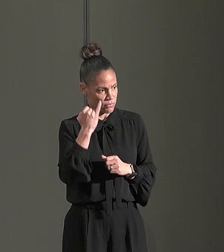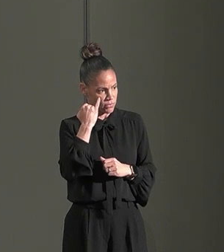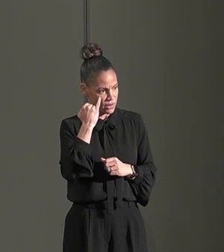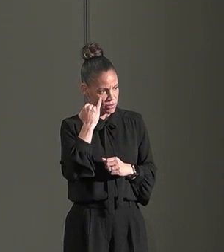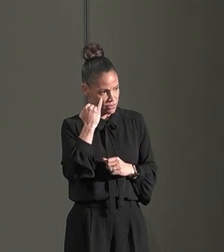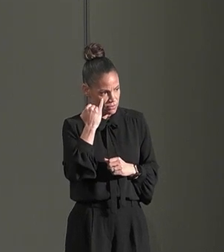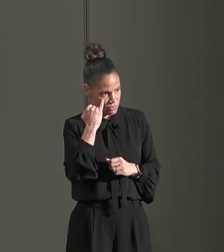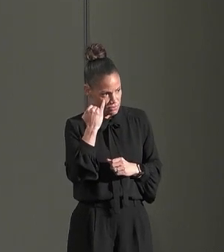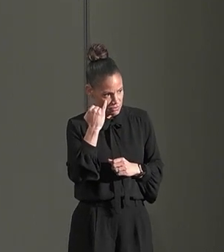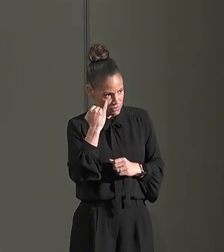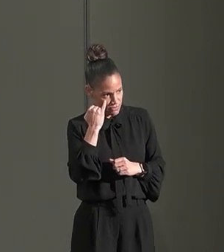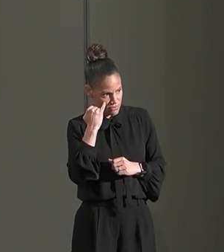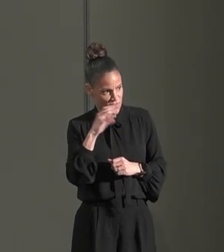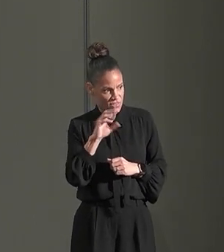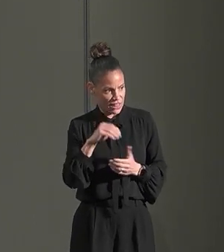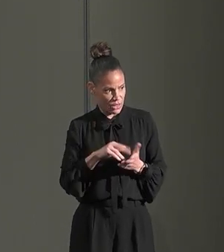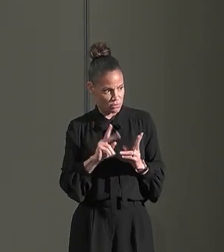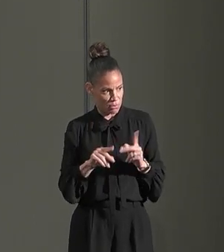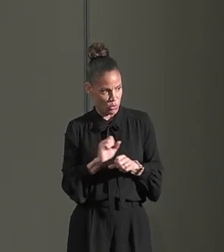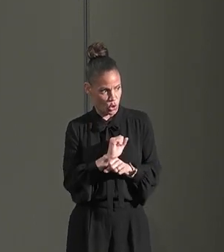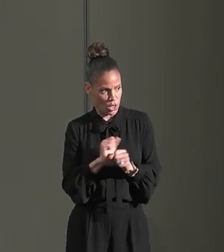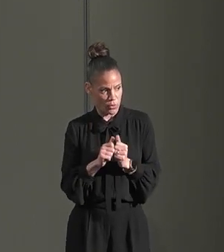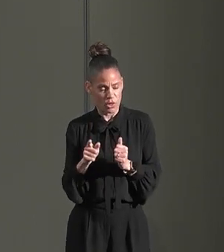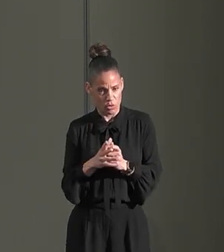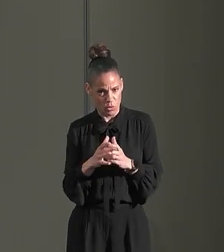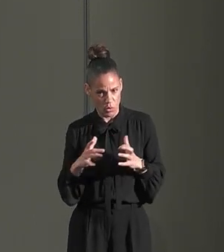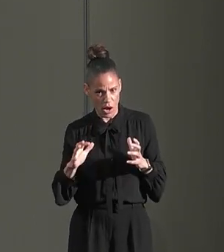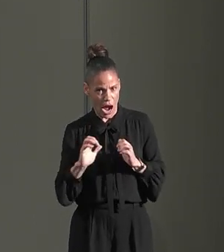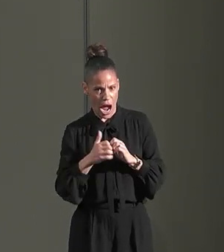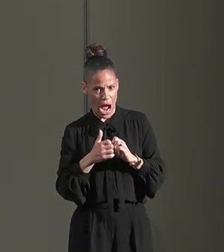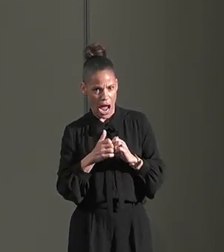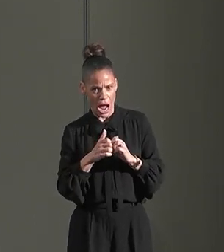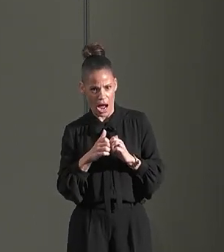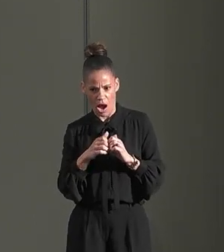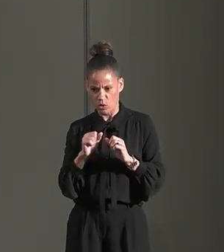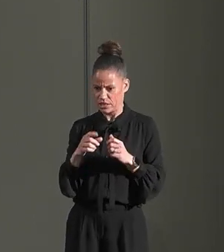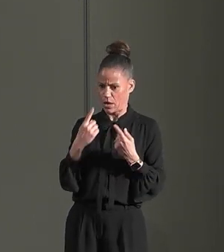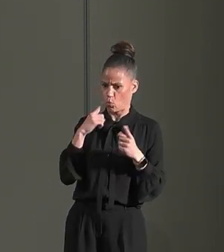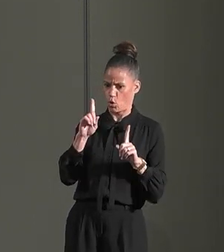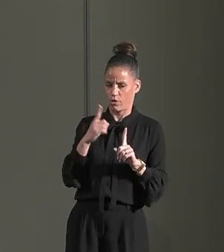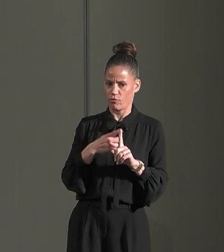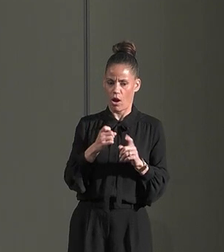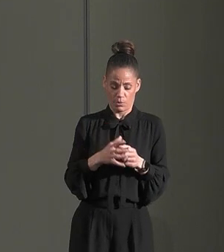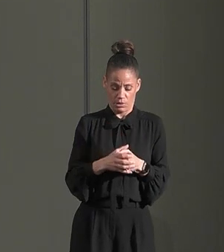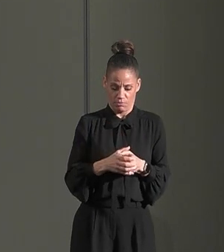handle and what kind of challenges does TPGi face from scale up, perspective to scale up